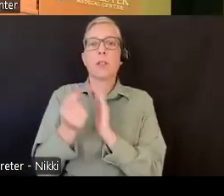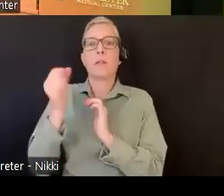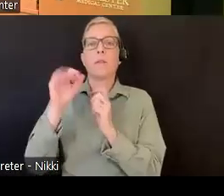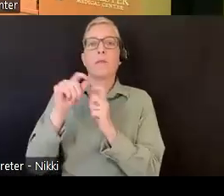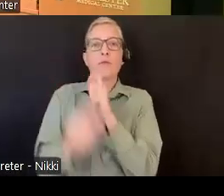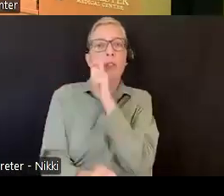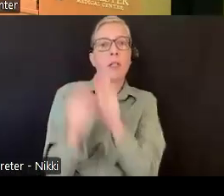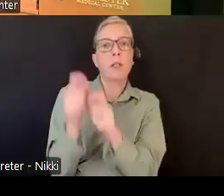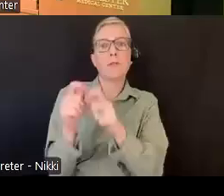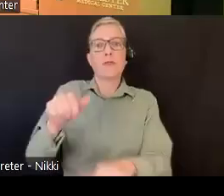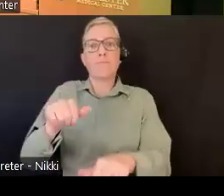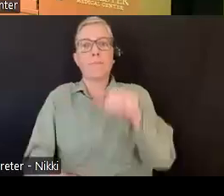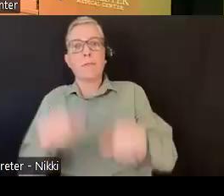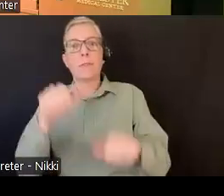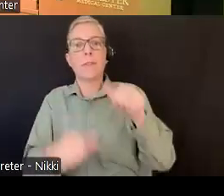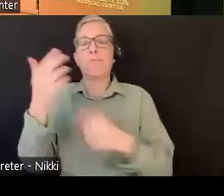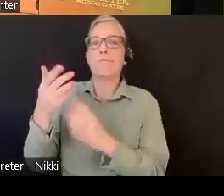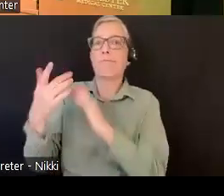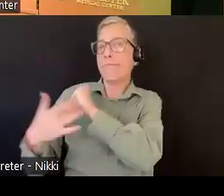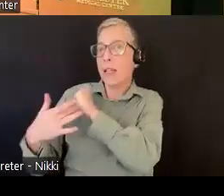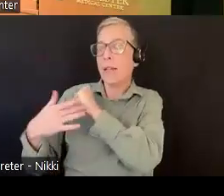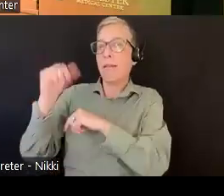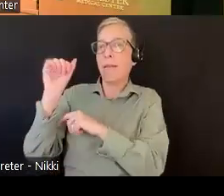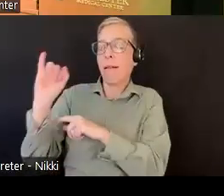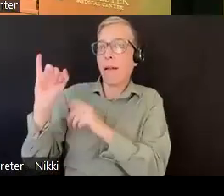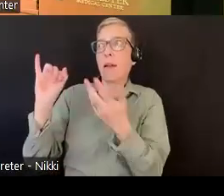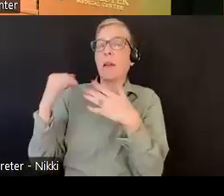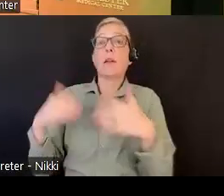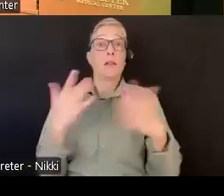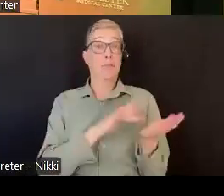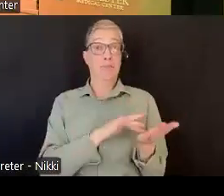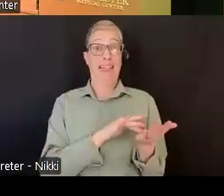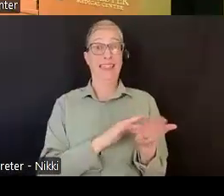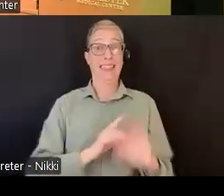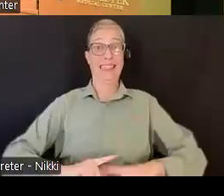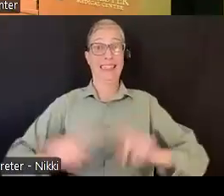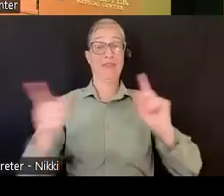at how much different medicine was than it was 50 years ago or 120 years ago at the industrial